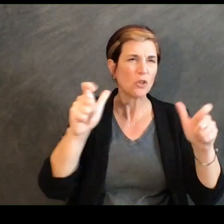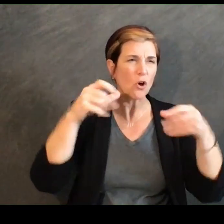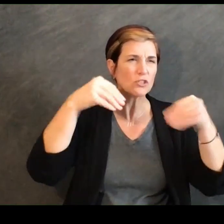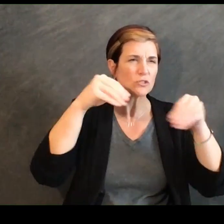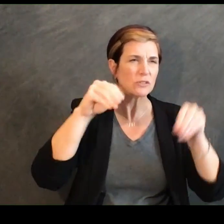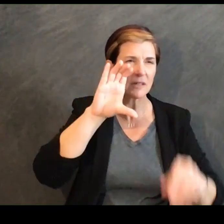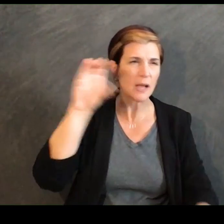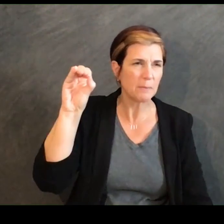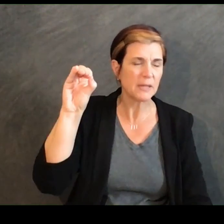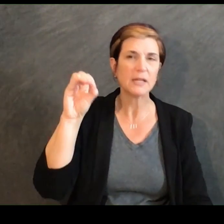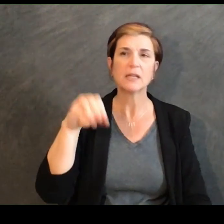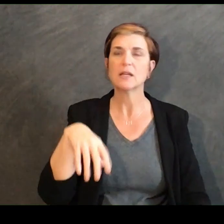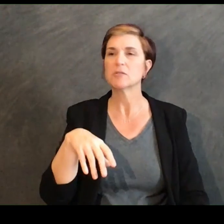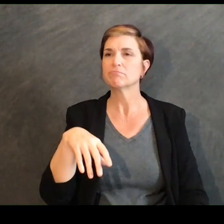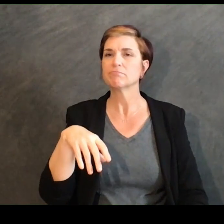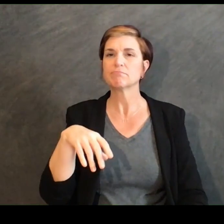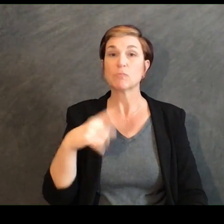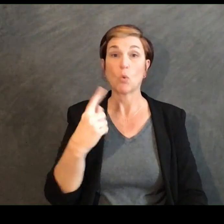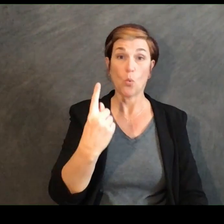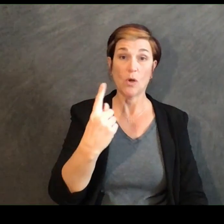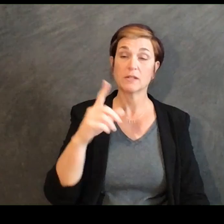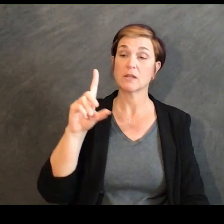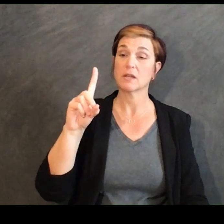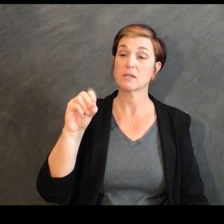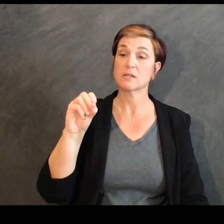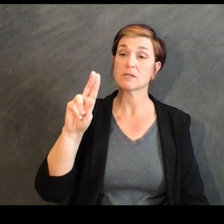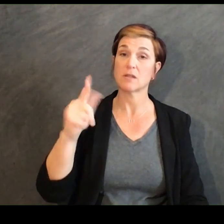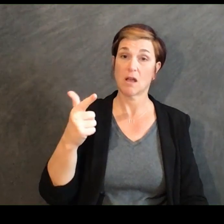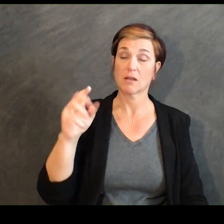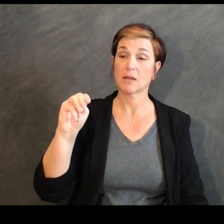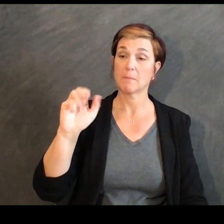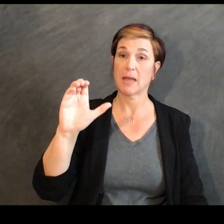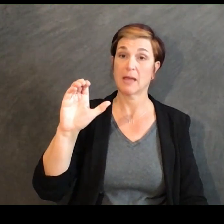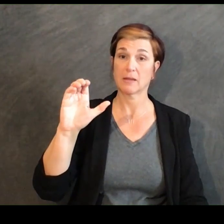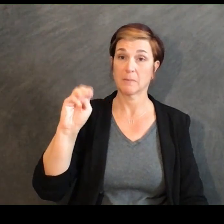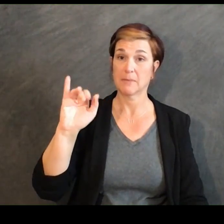and one of them is Doug McMillon from Walmart and I'd like to have Doug if you